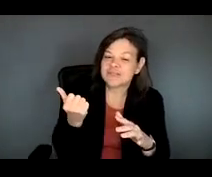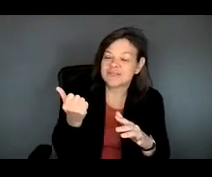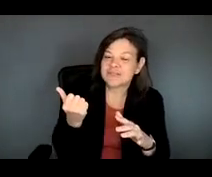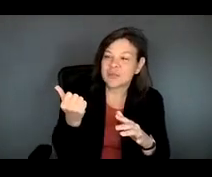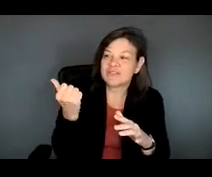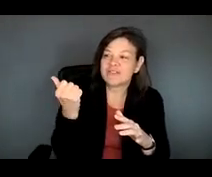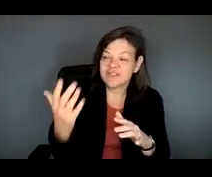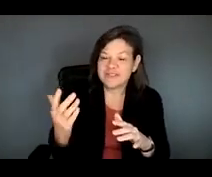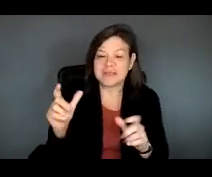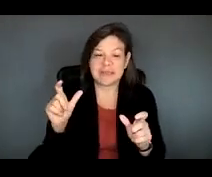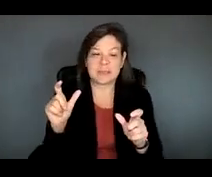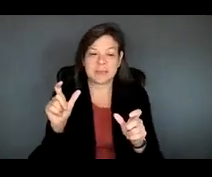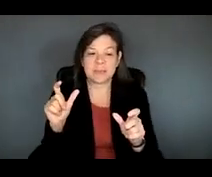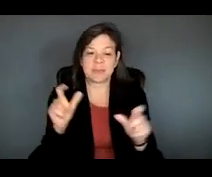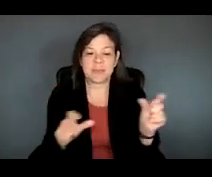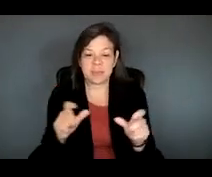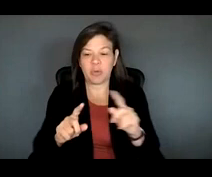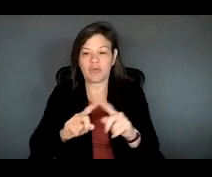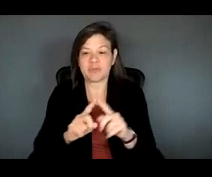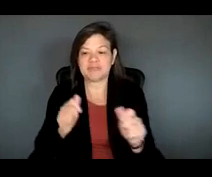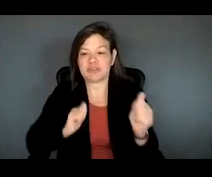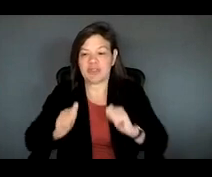different theater organizations, performance-based